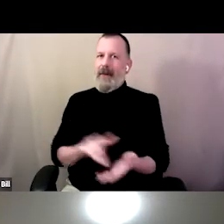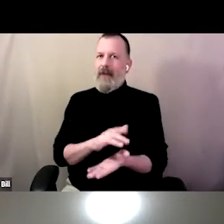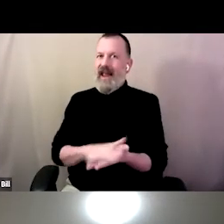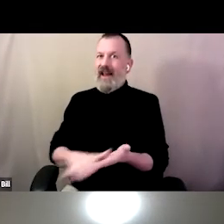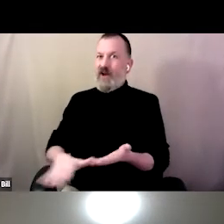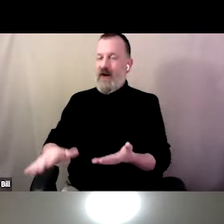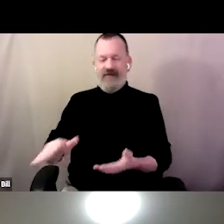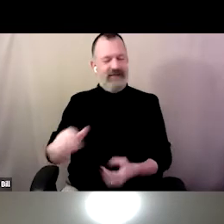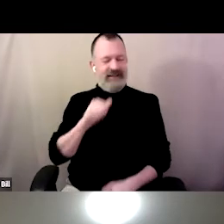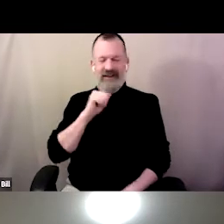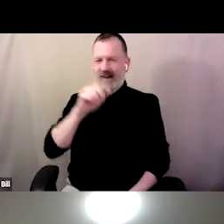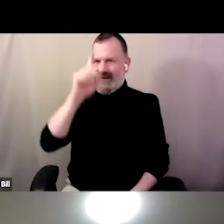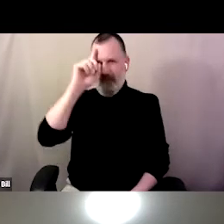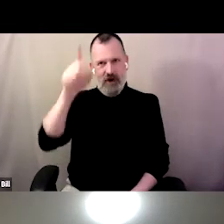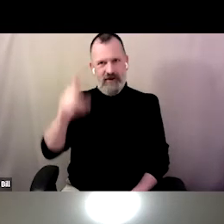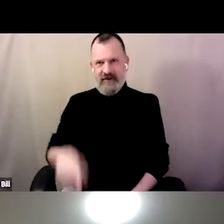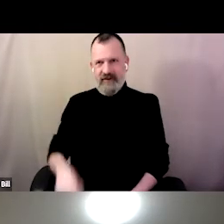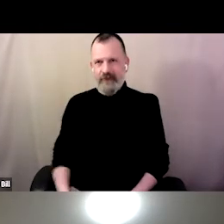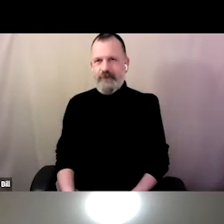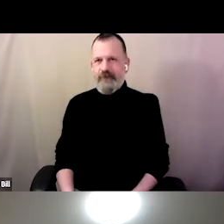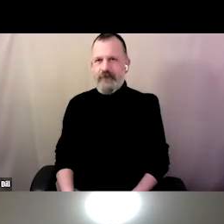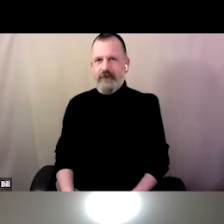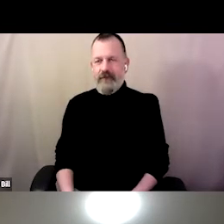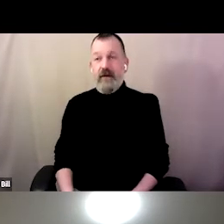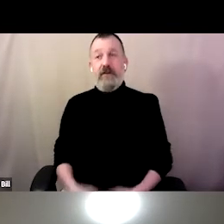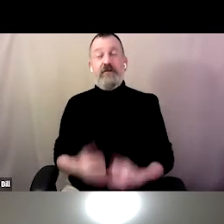CalebBarlow: And I think we're now in the realm where you know these ransom